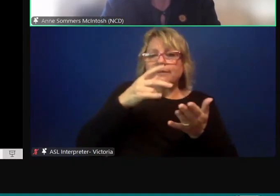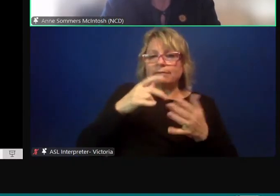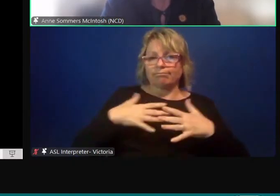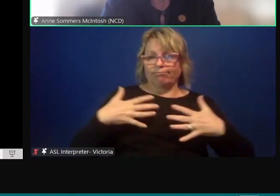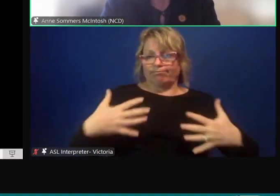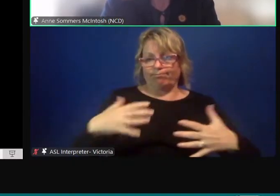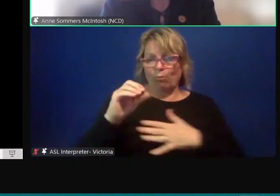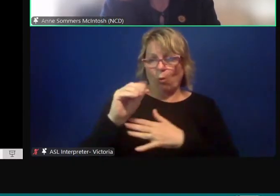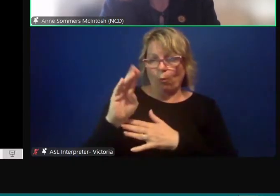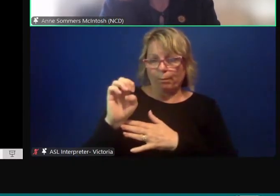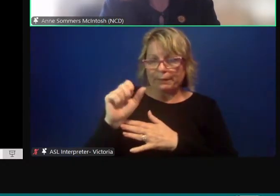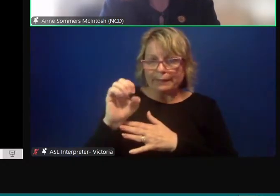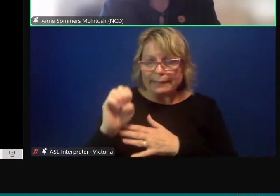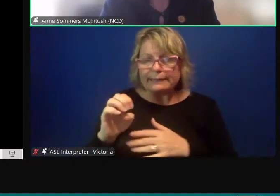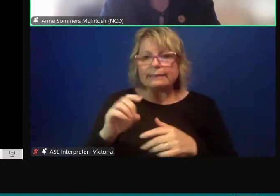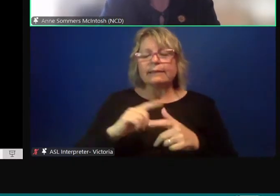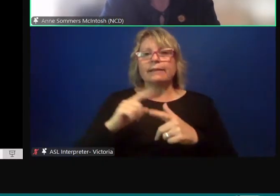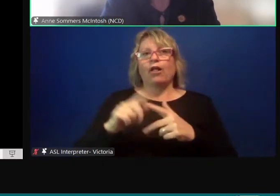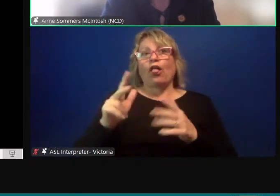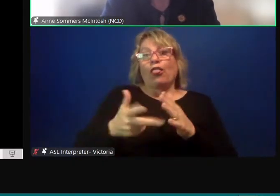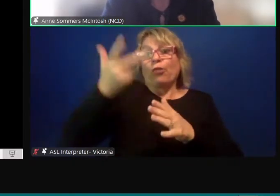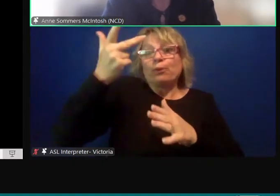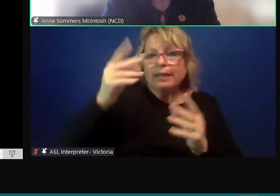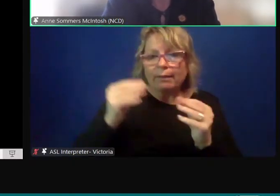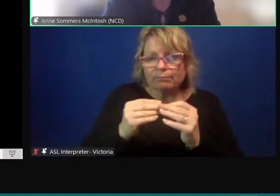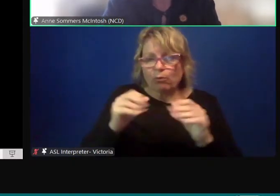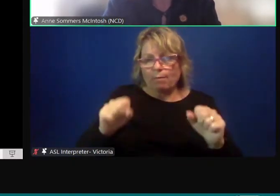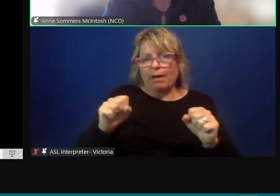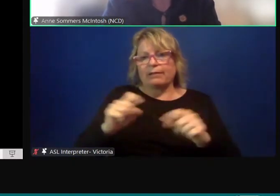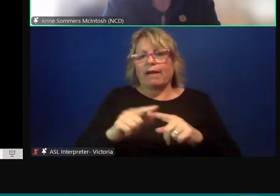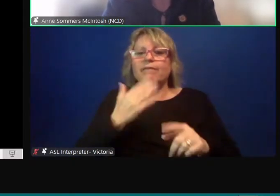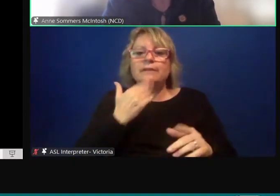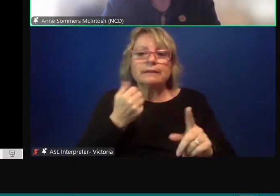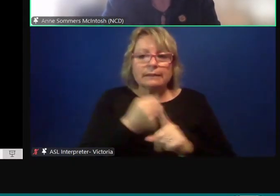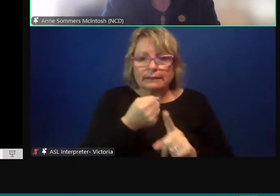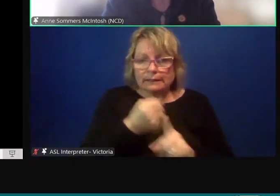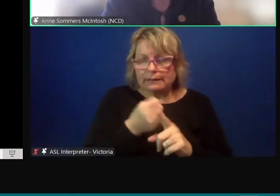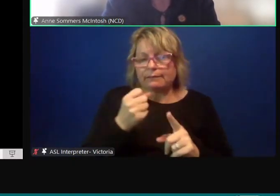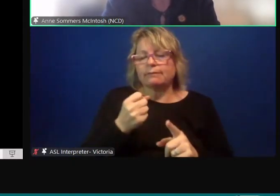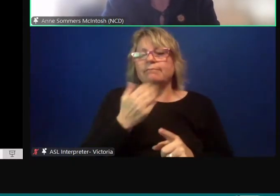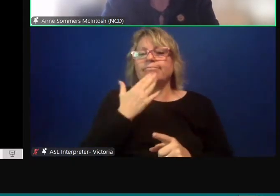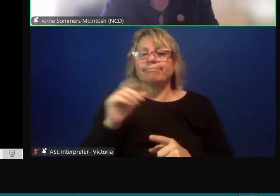You're more than three times likely to have diabetes than those without disabilities.